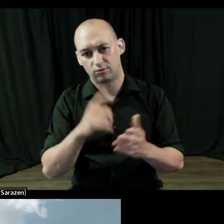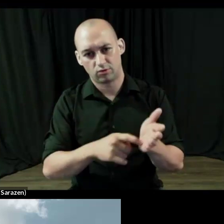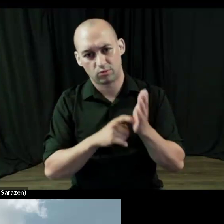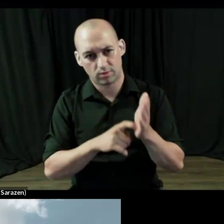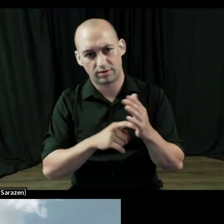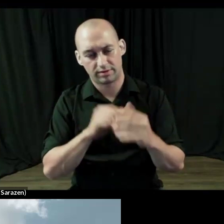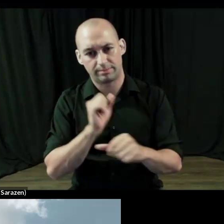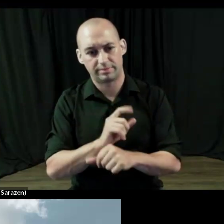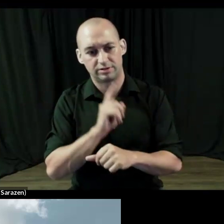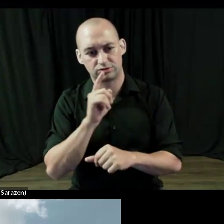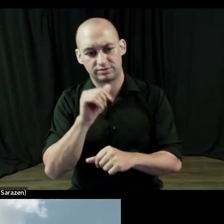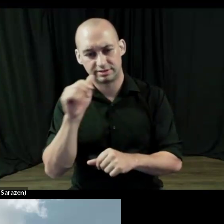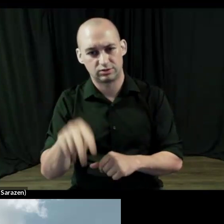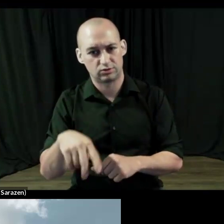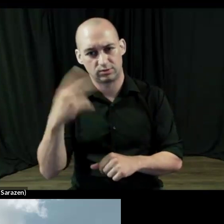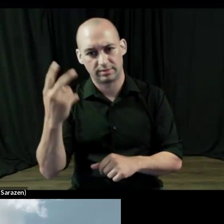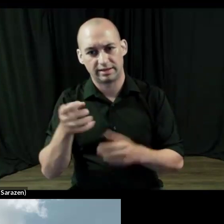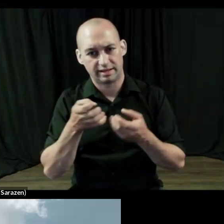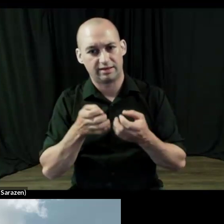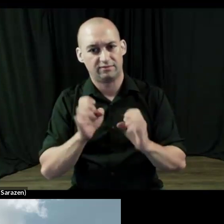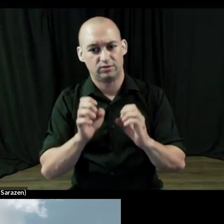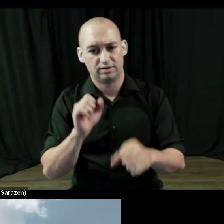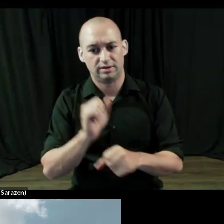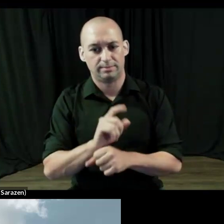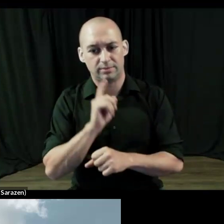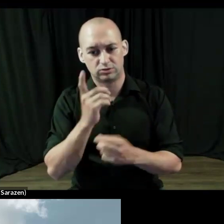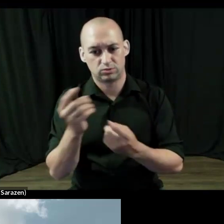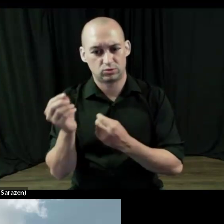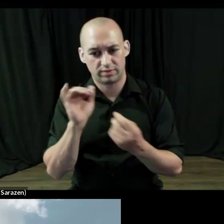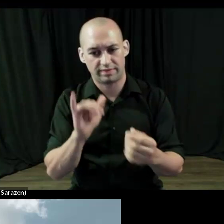no duplicate effort. So we'll also make sure that we're doing that in terms of both applications and